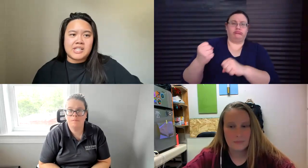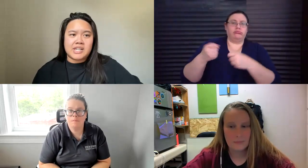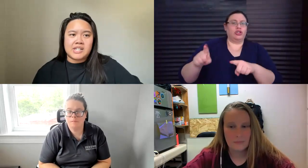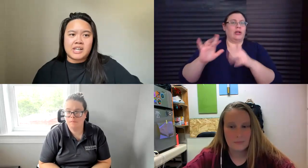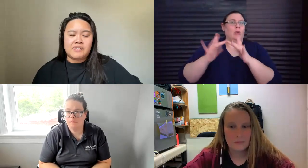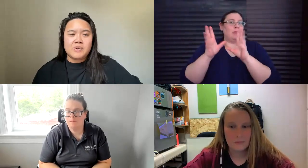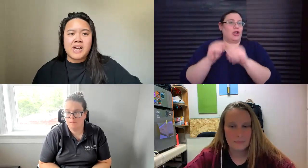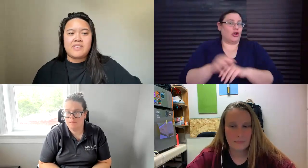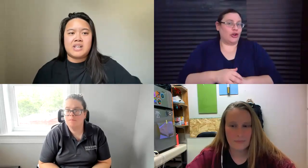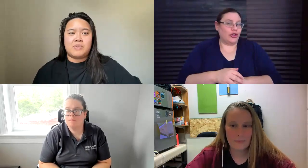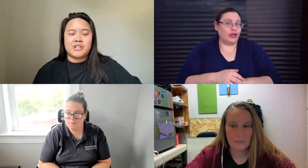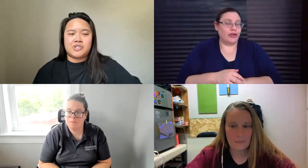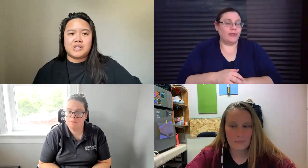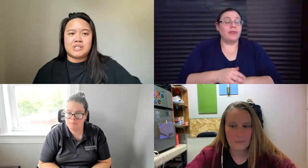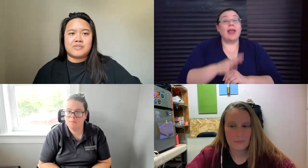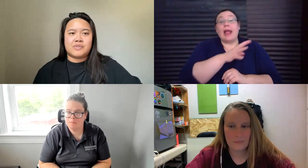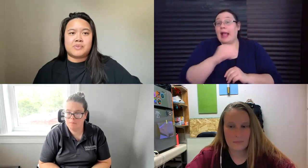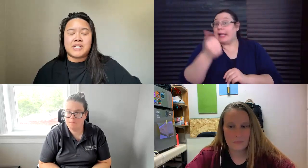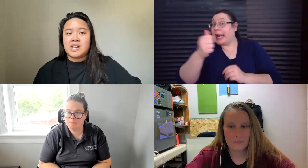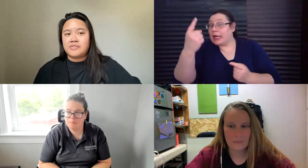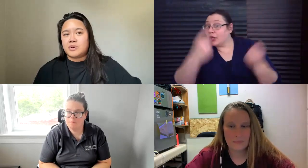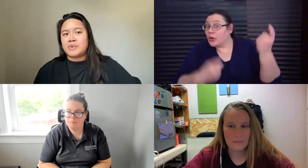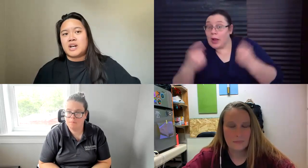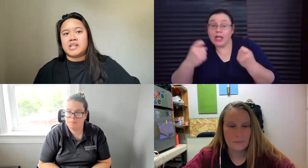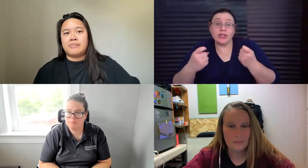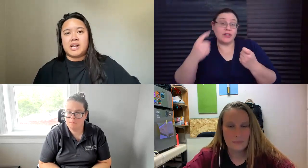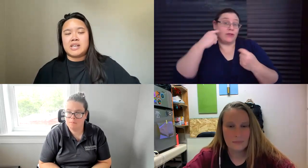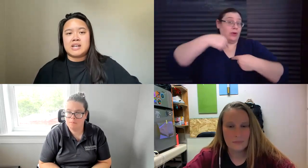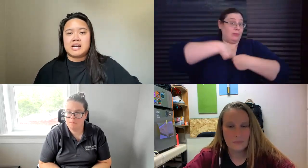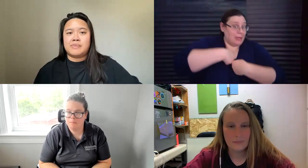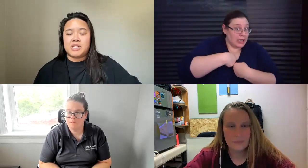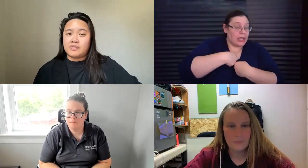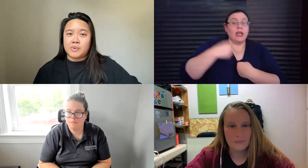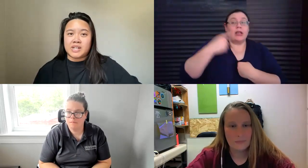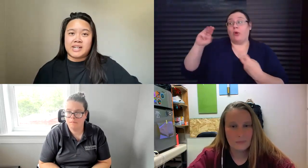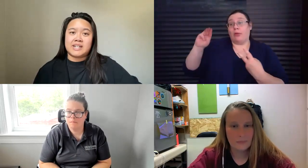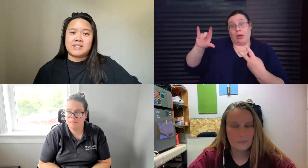If you have any questions for myself or my colleague Molly and if you want to connect,